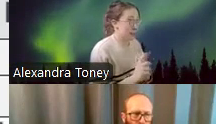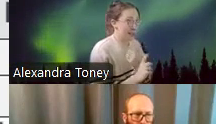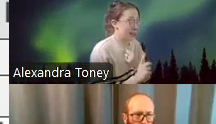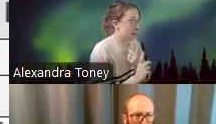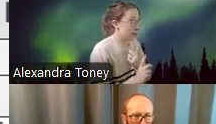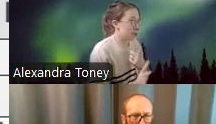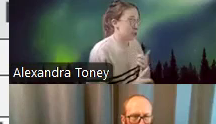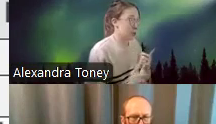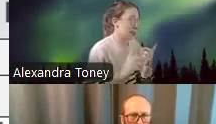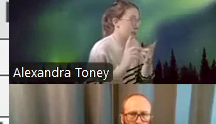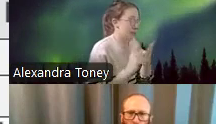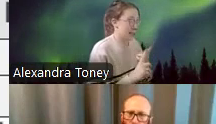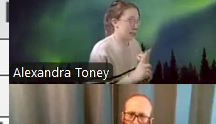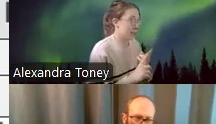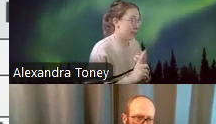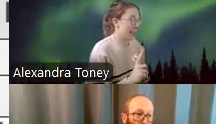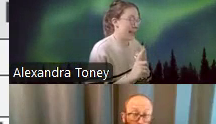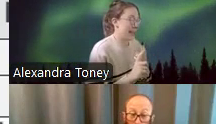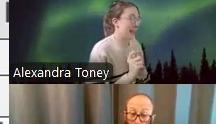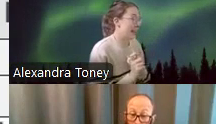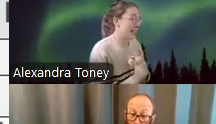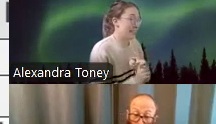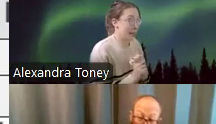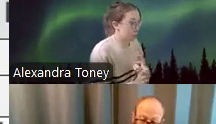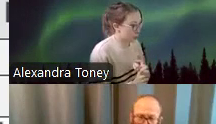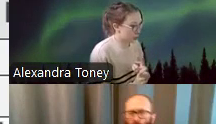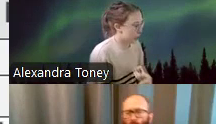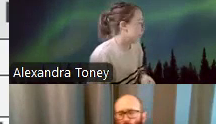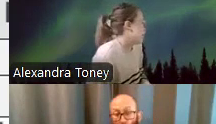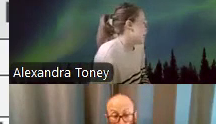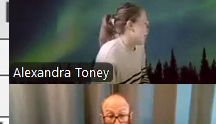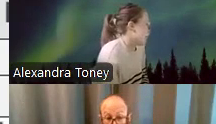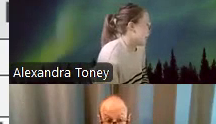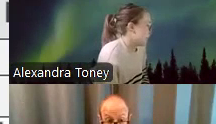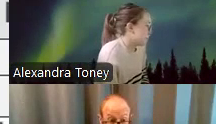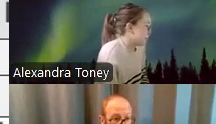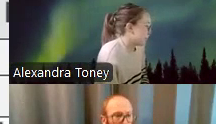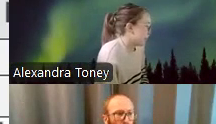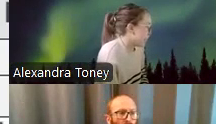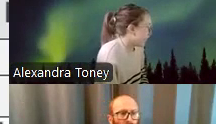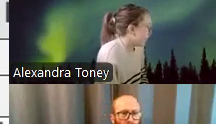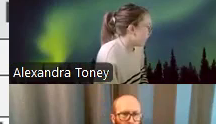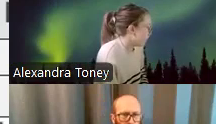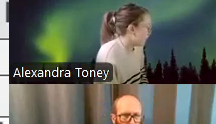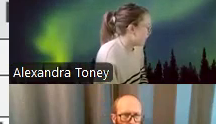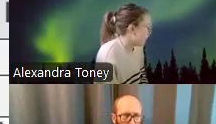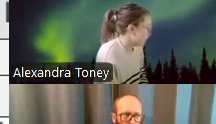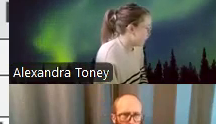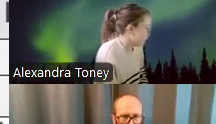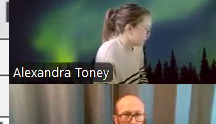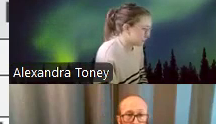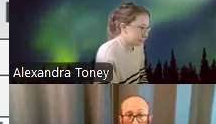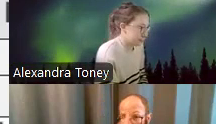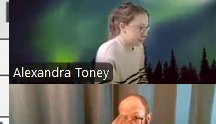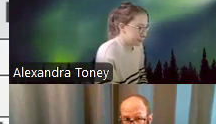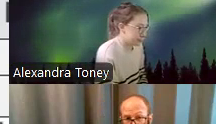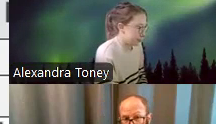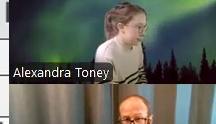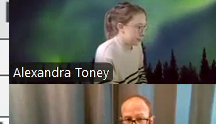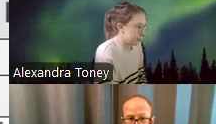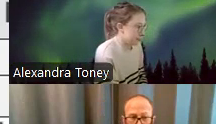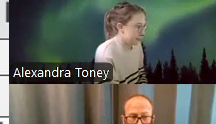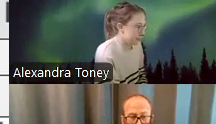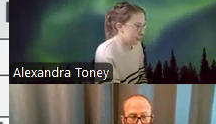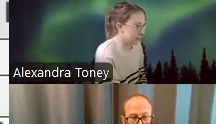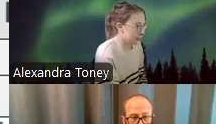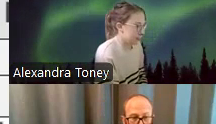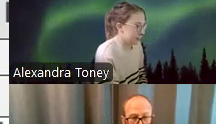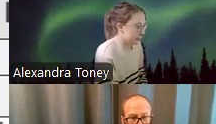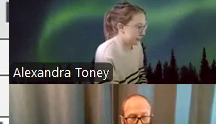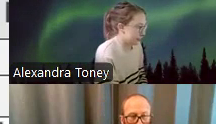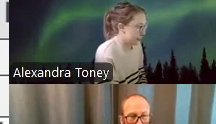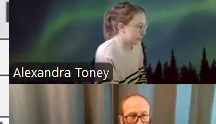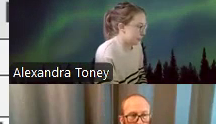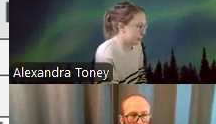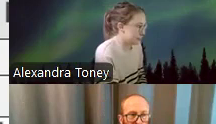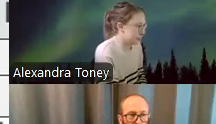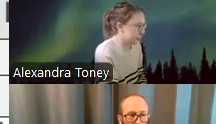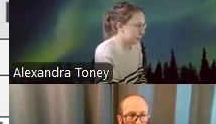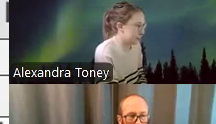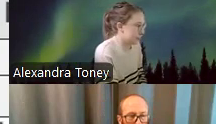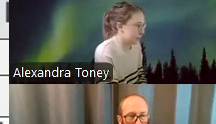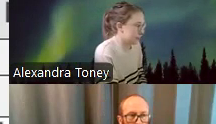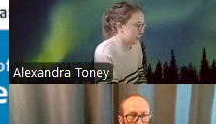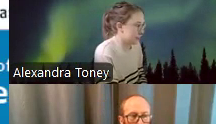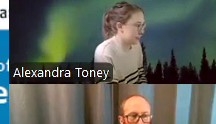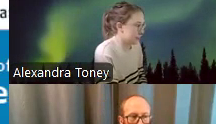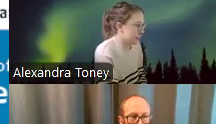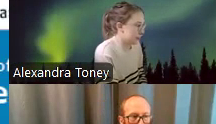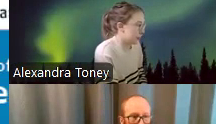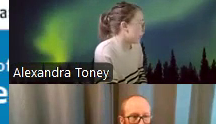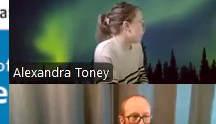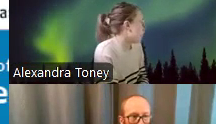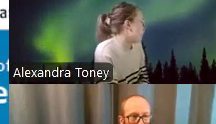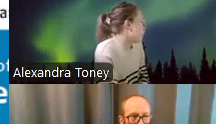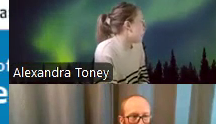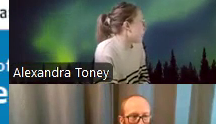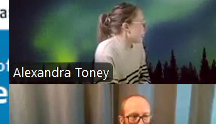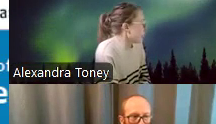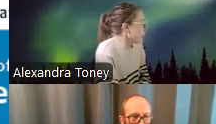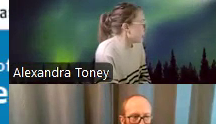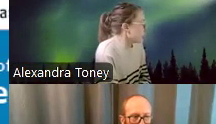be a separate course or it can be flexibility in the same course; that I hope is helpful.